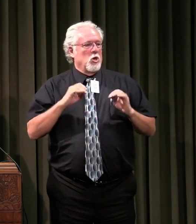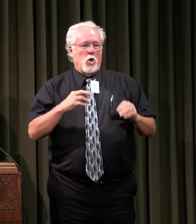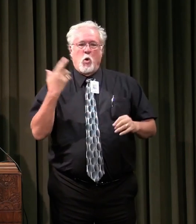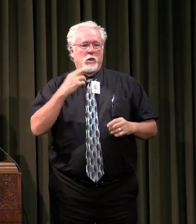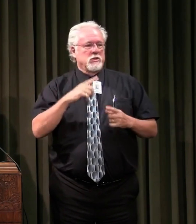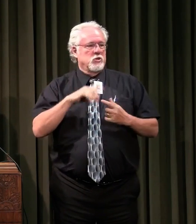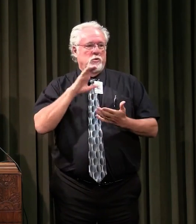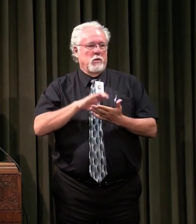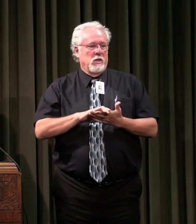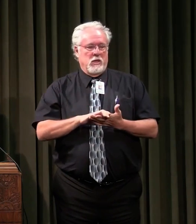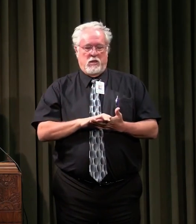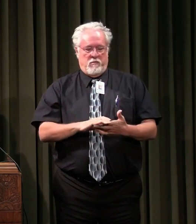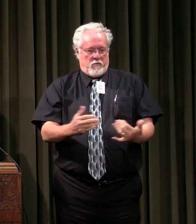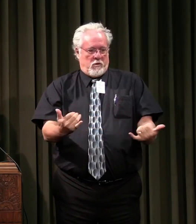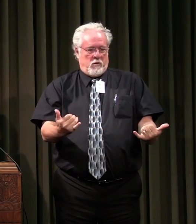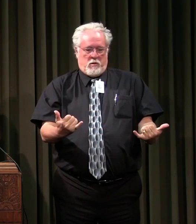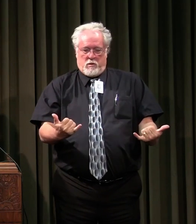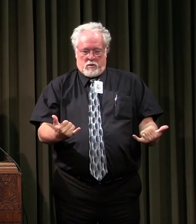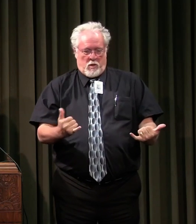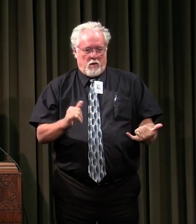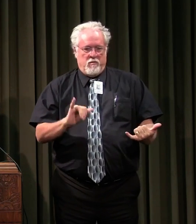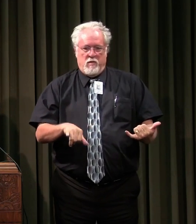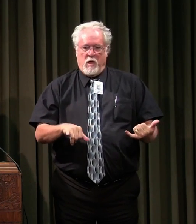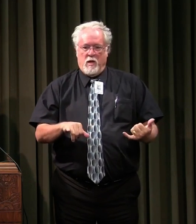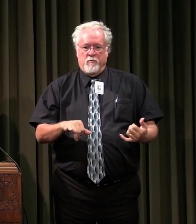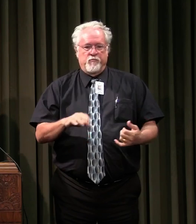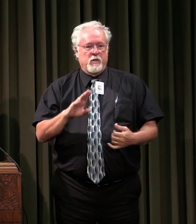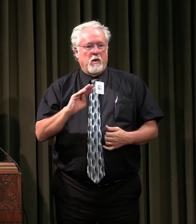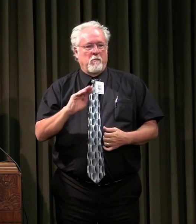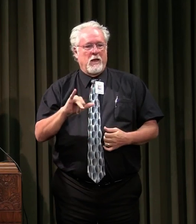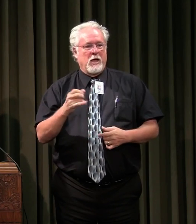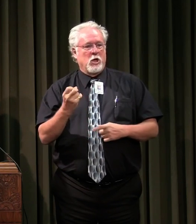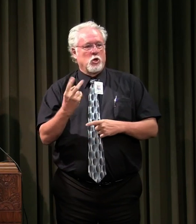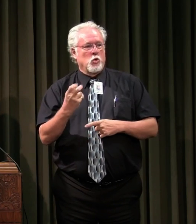believe that present that the may 12 revenue estimating conference is kind of